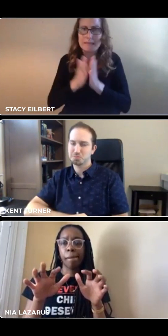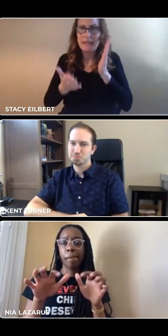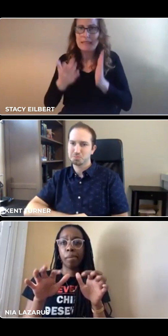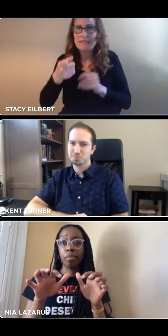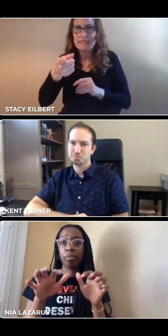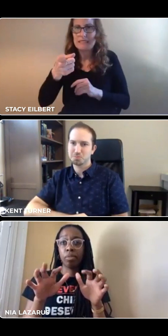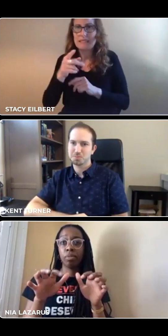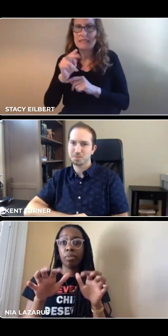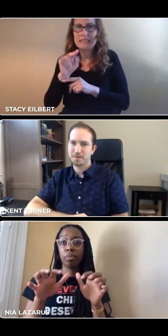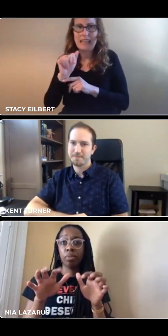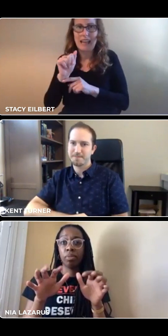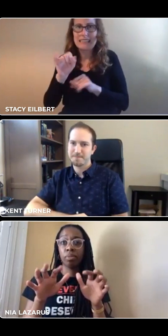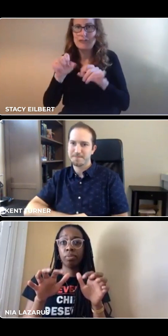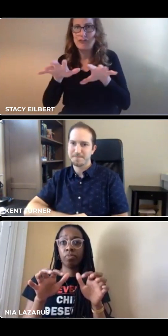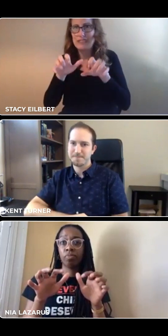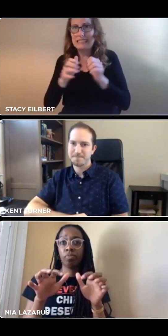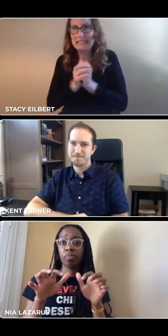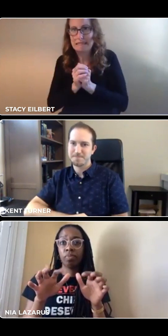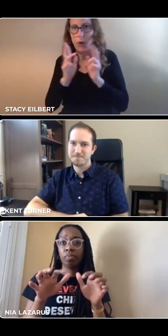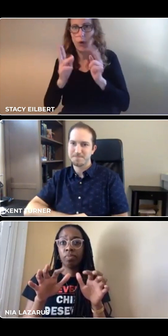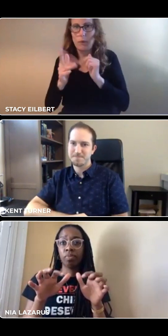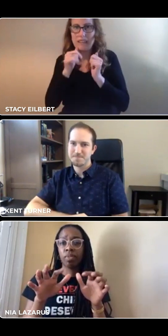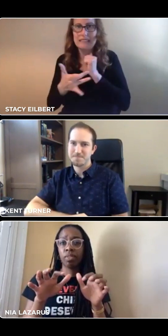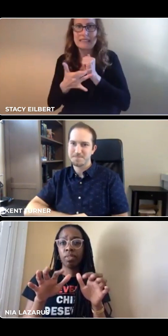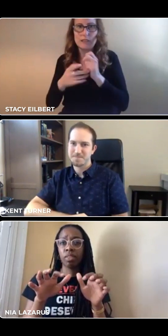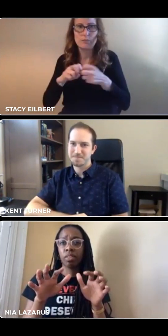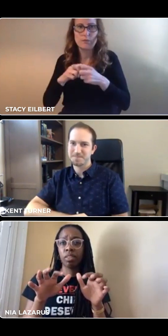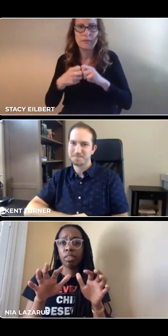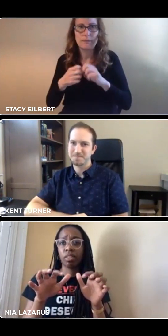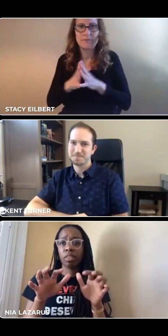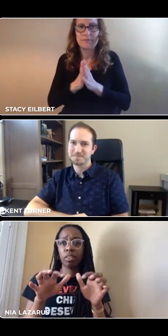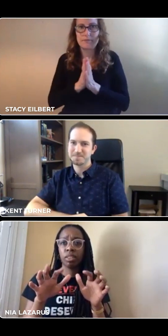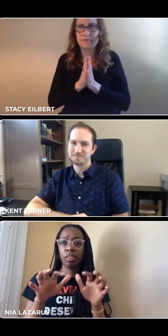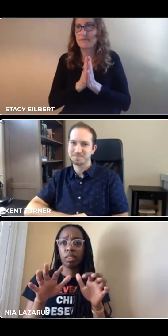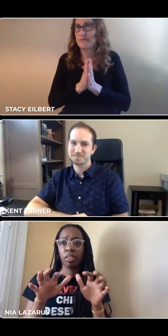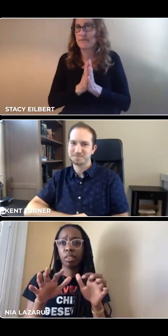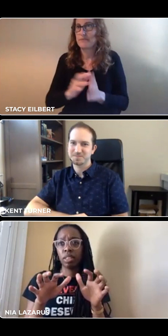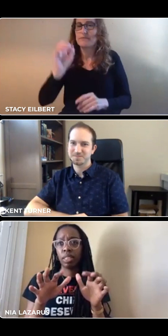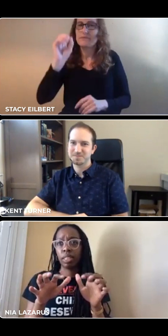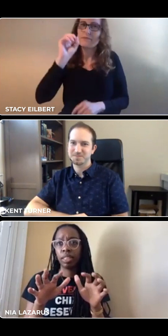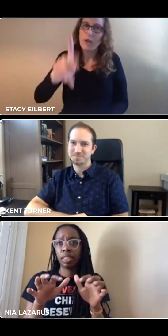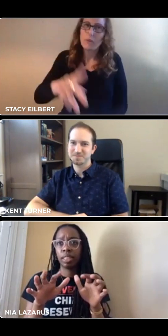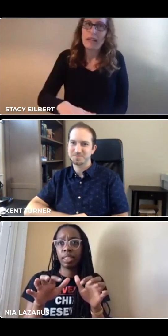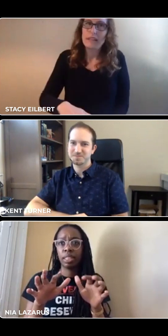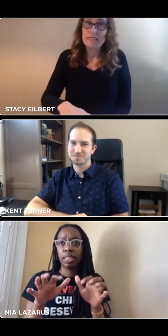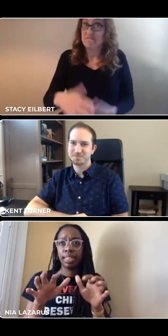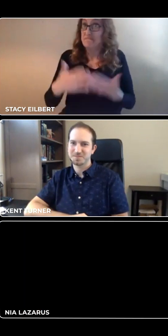Am I freezing? It could be Nia's connection. I hope she's not having technical issues.